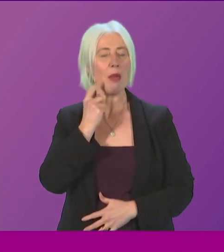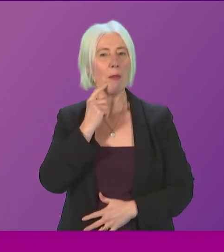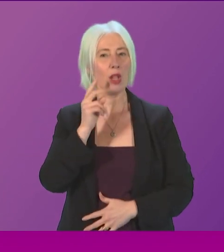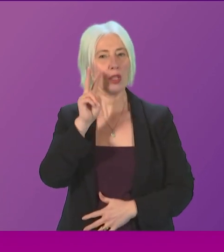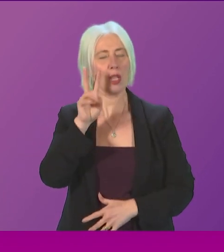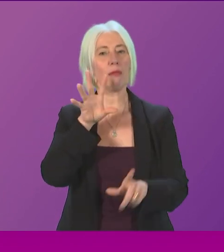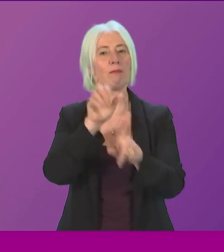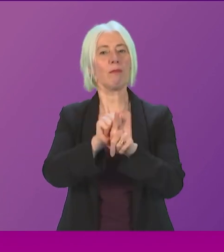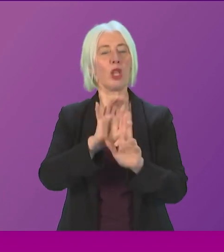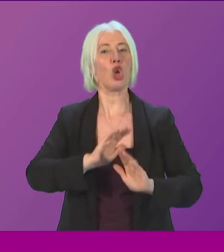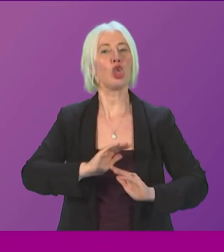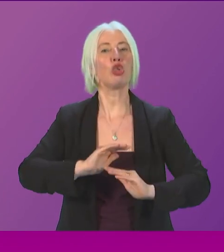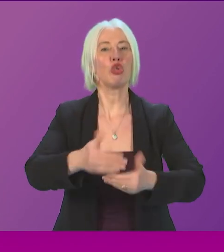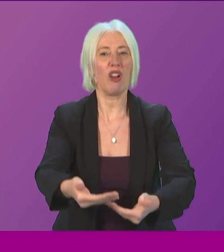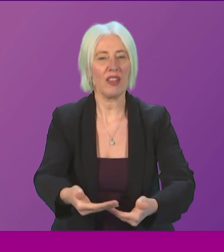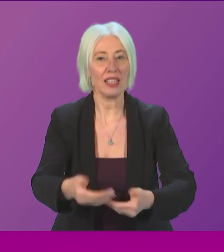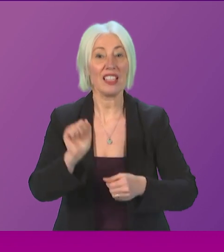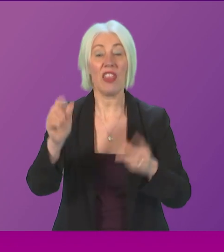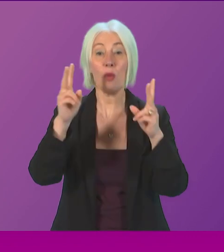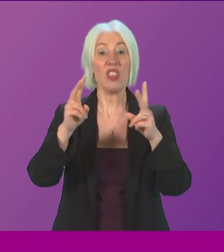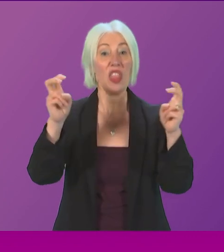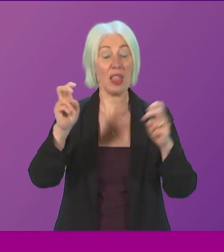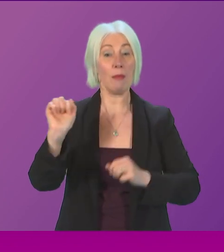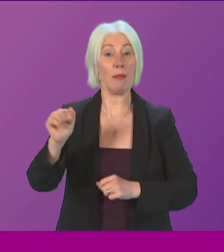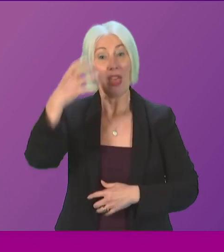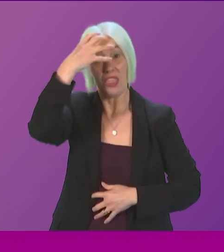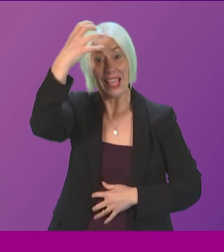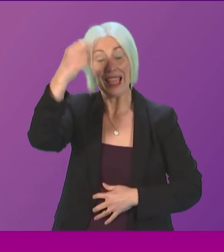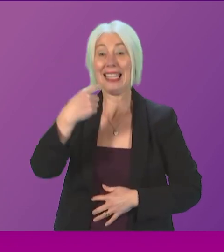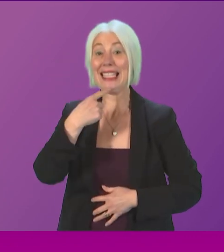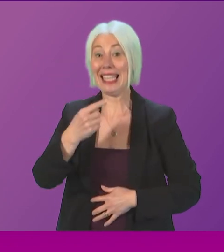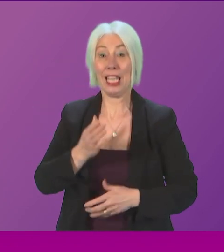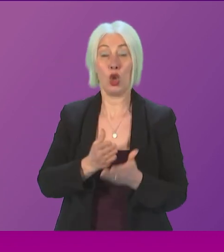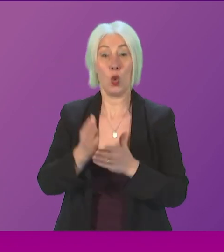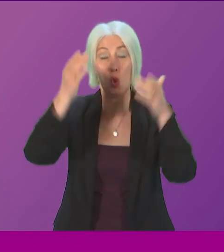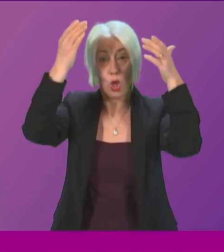Indeed, that was the theme of the very first words from the King during the coronation.